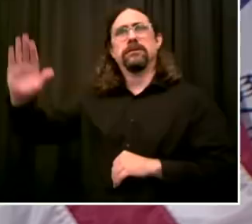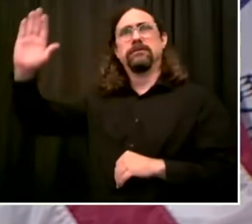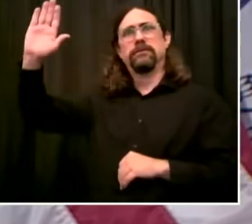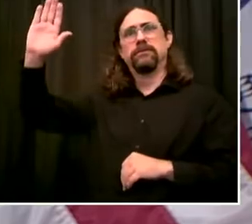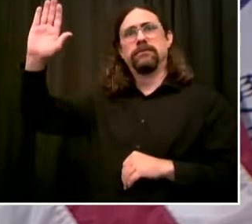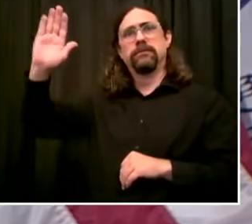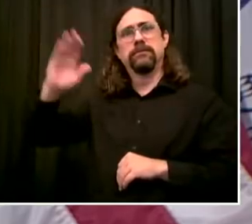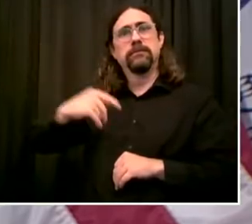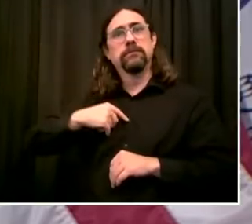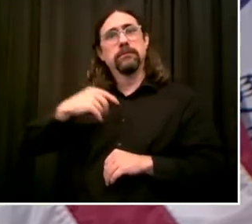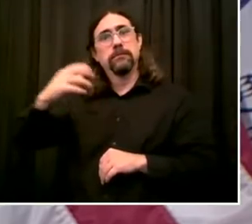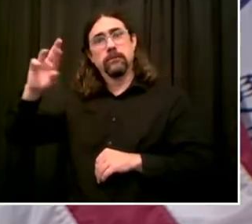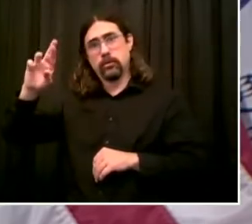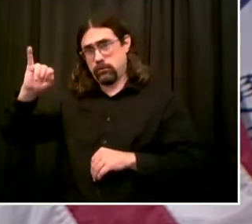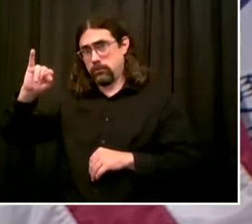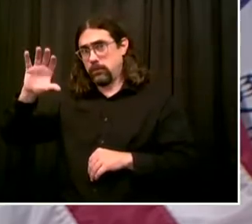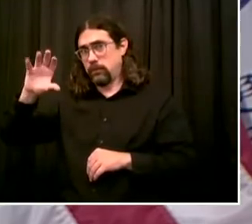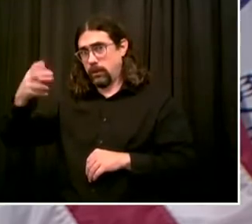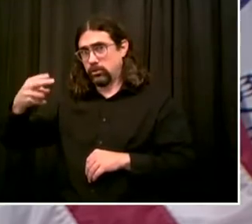ARE THE CUTS AGAINST NYPD